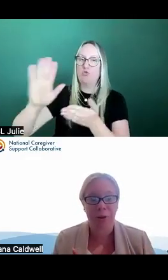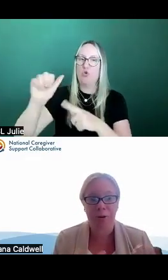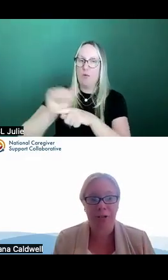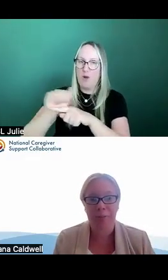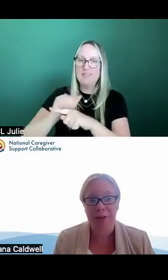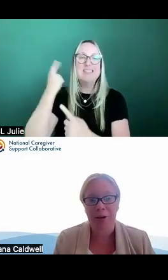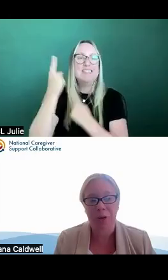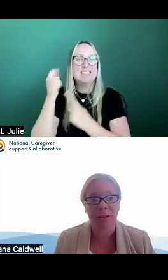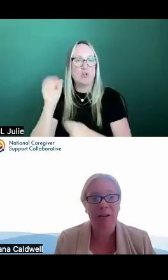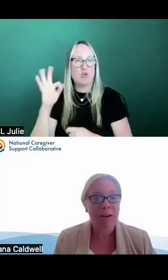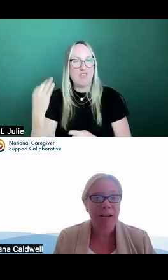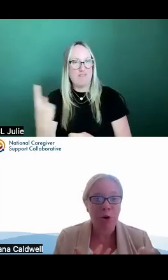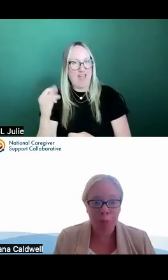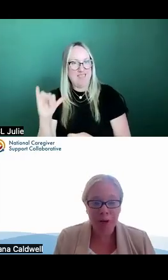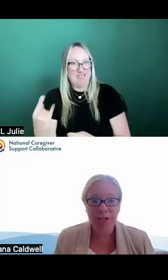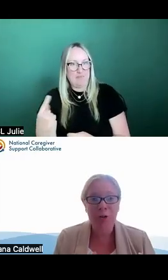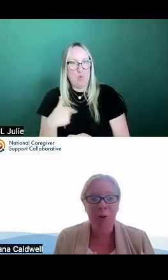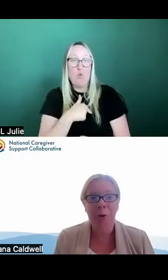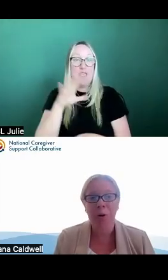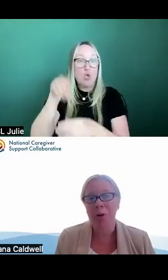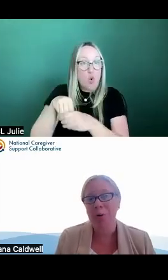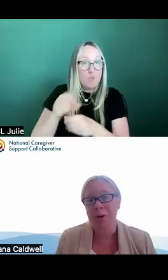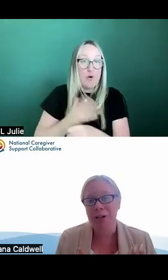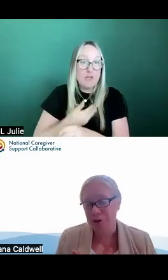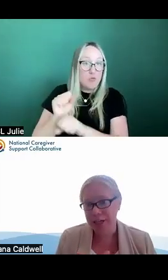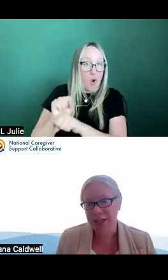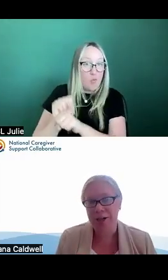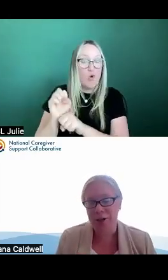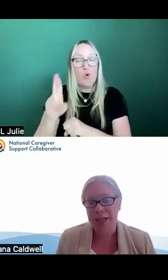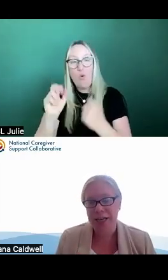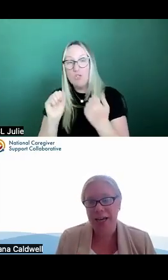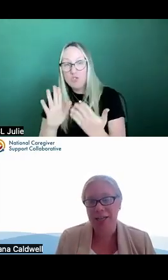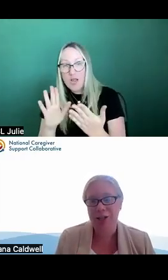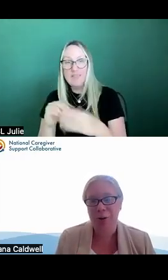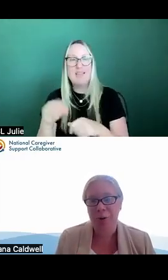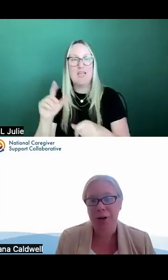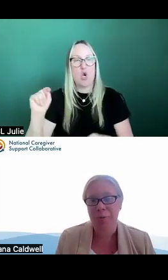whether it's something that we can incorporate into our work or address in our TA. So,